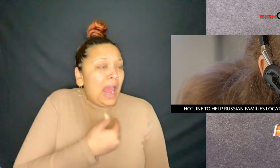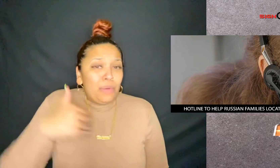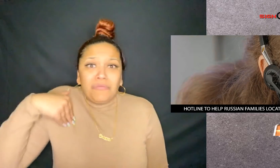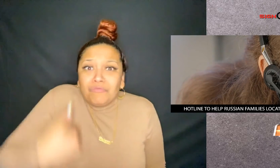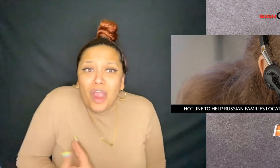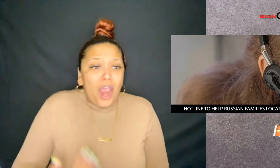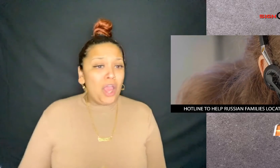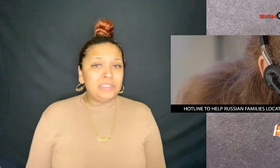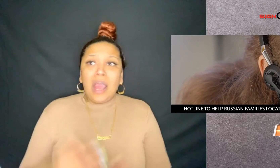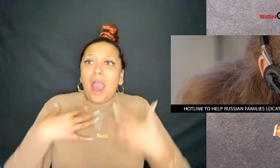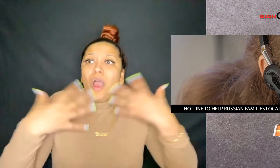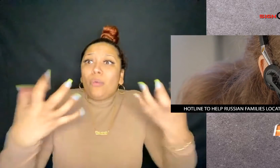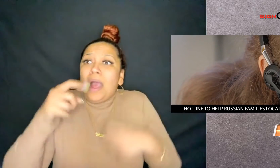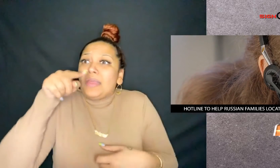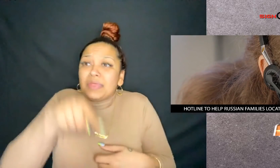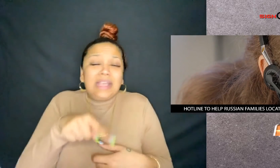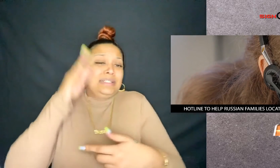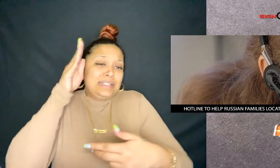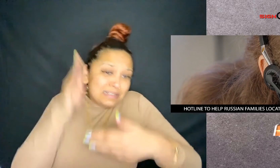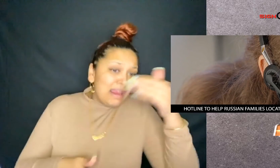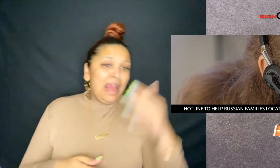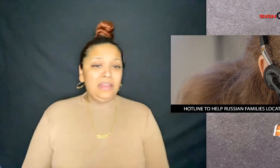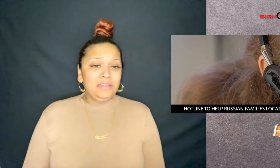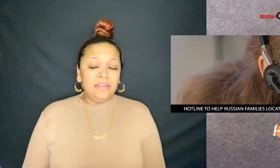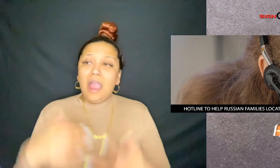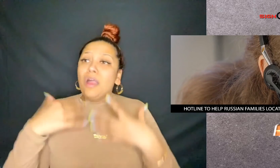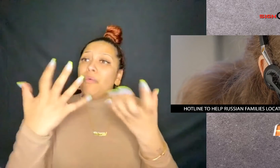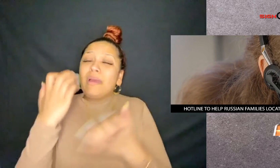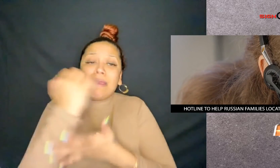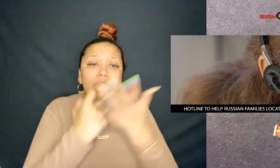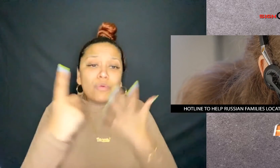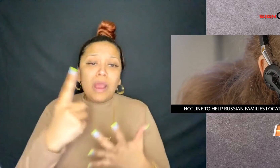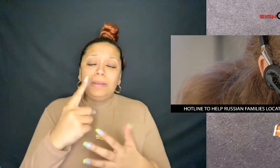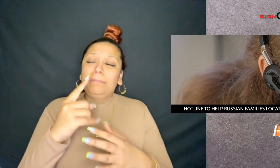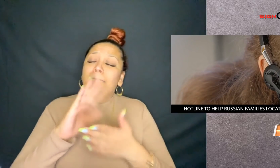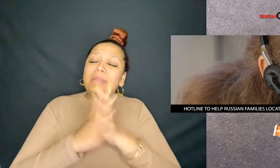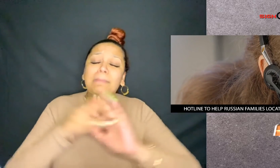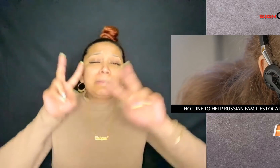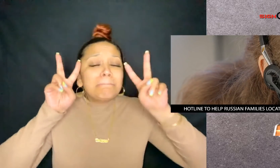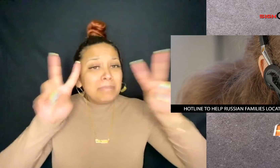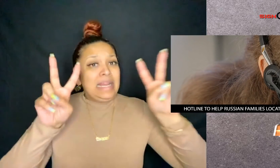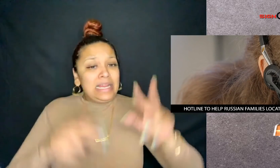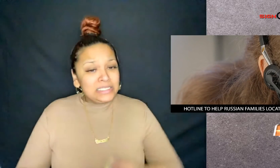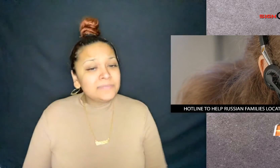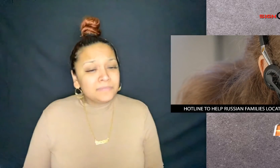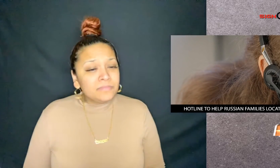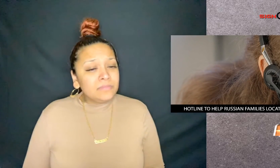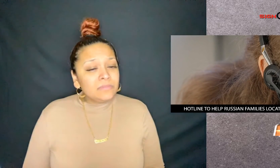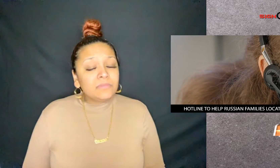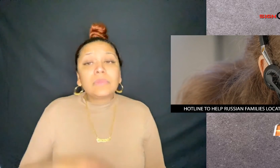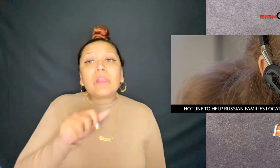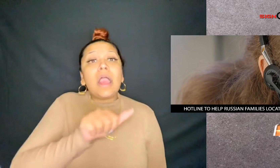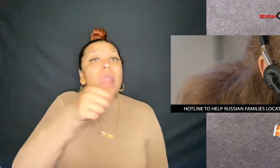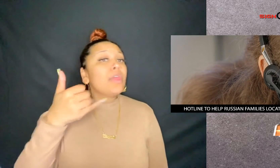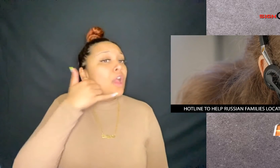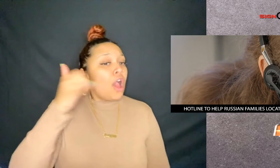CNN listened to some of the calls and one caller said this is not our fault I want this